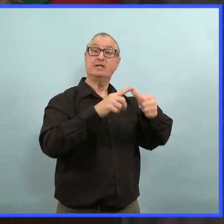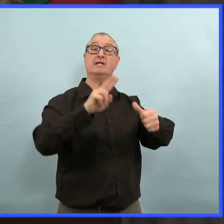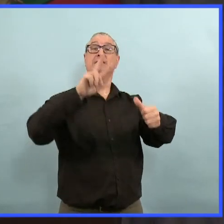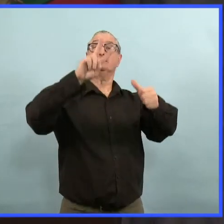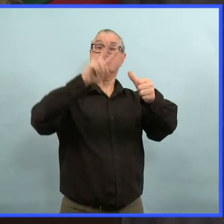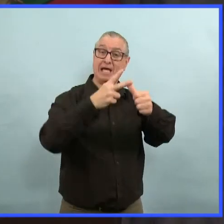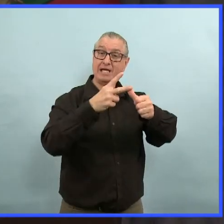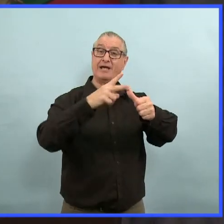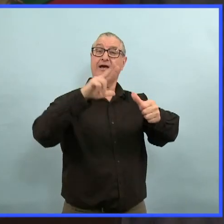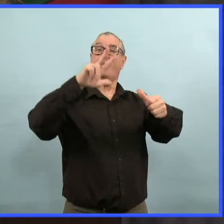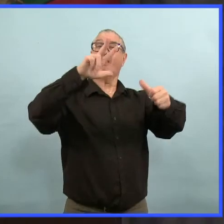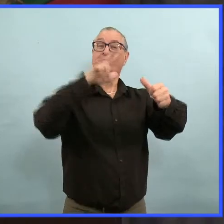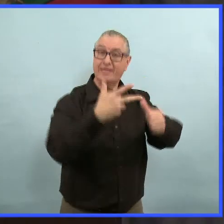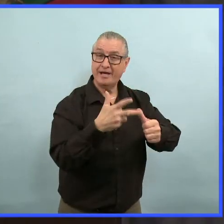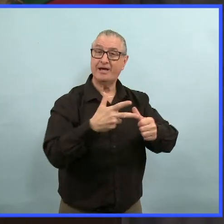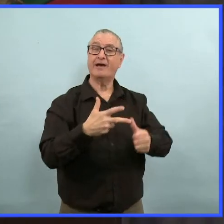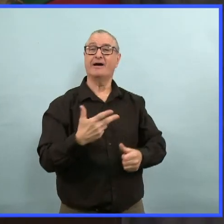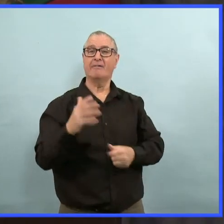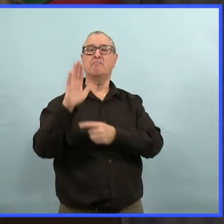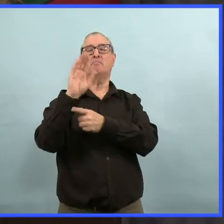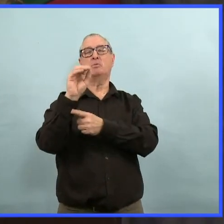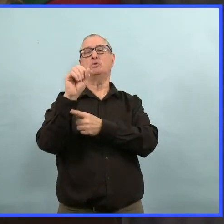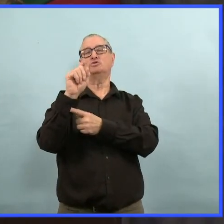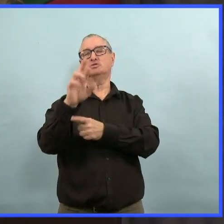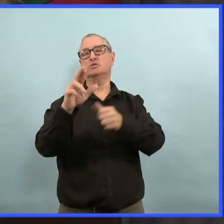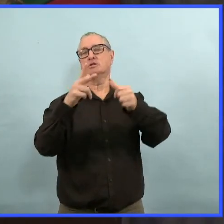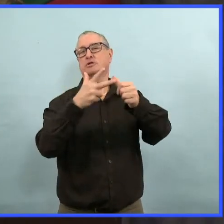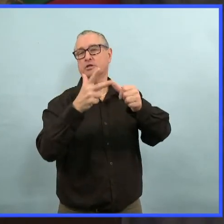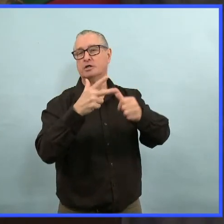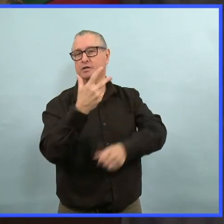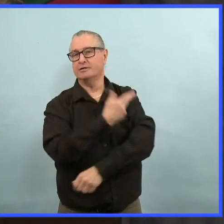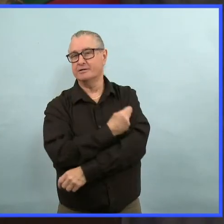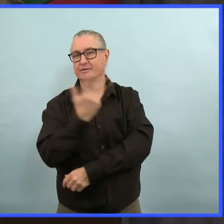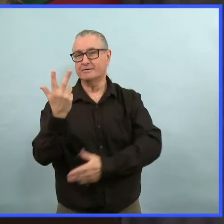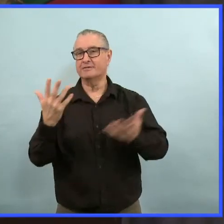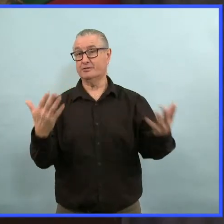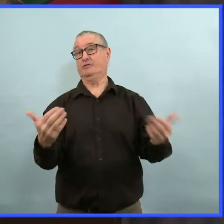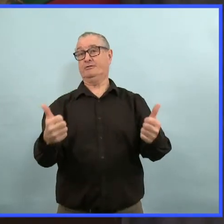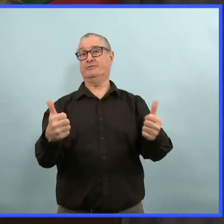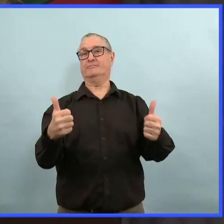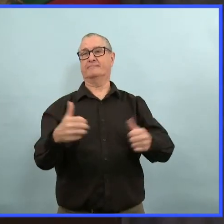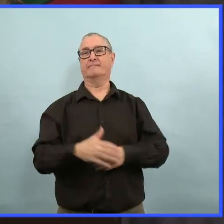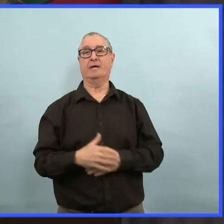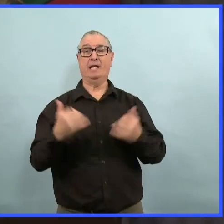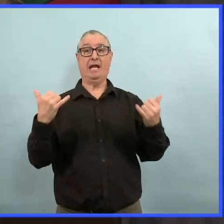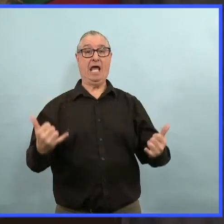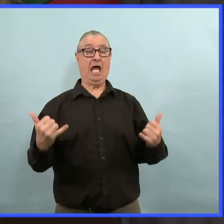dose and so we have to loosen these restrictions to allow manitobans and individuals and